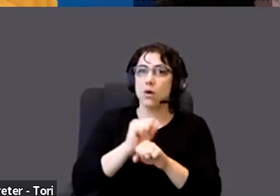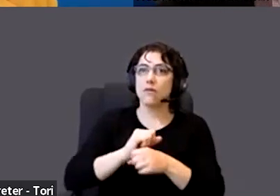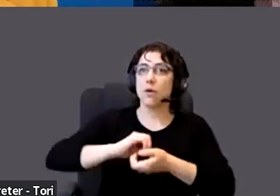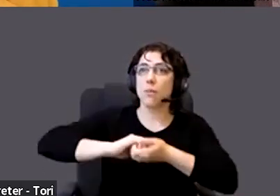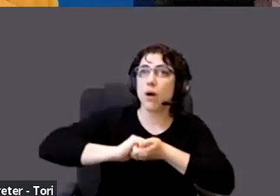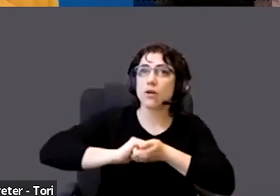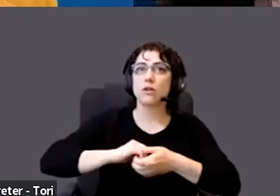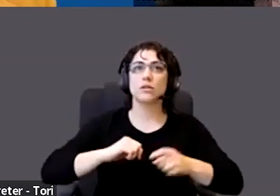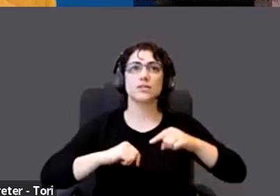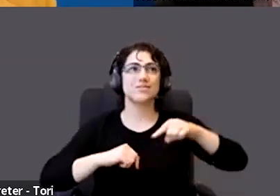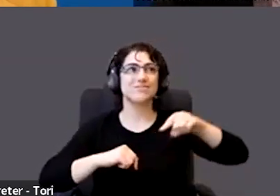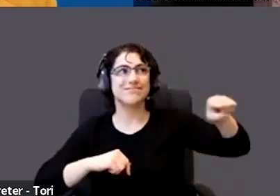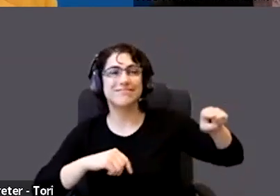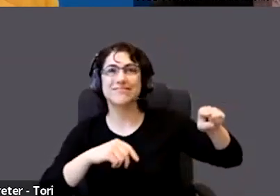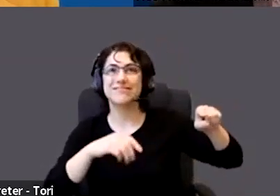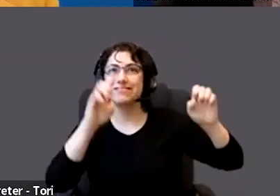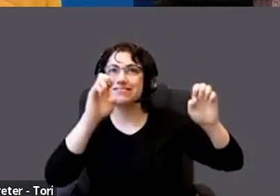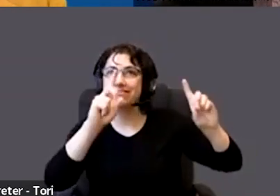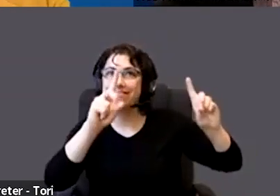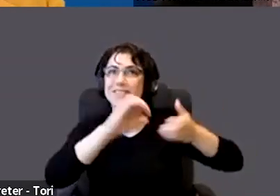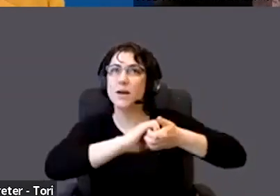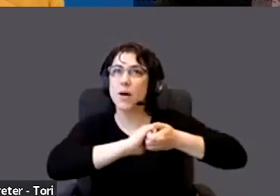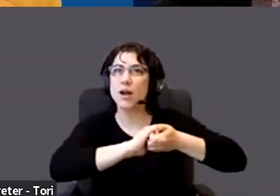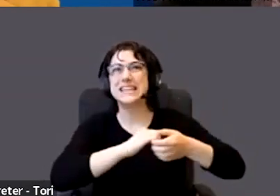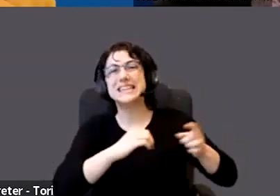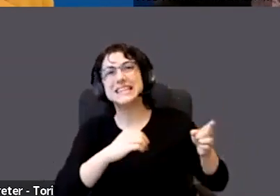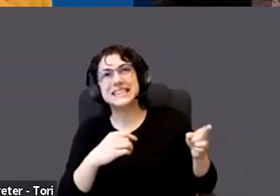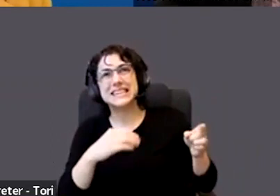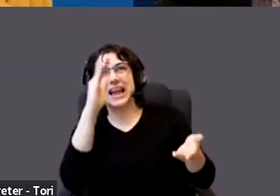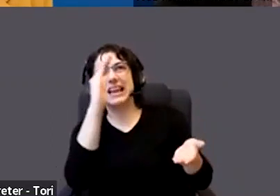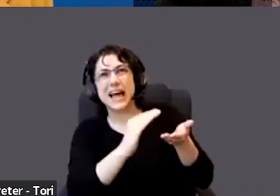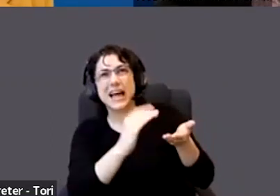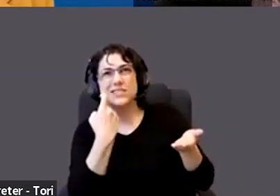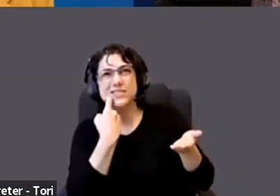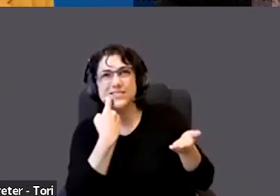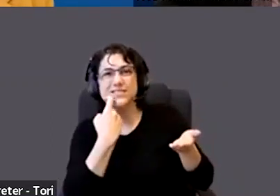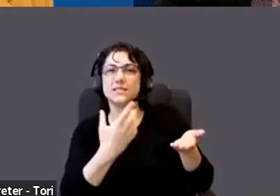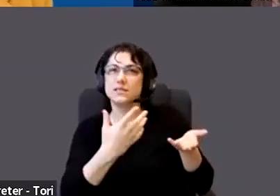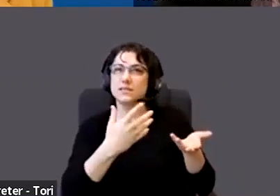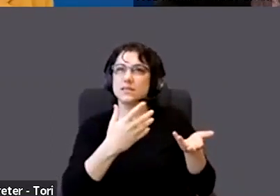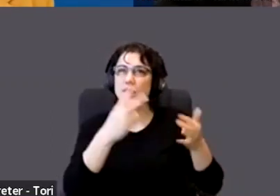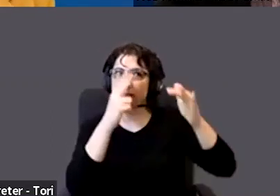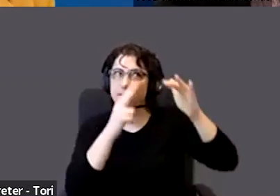with academic partners, which we at CDC have done less of in the forecasting, so we -- that is something that we wanted to do more of.